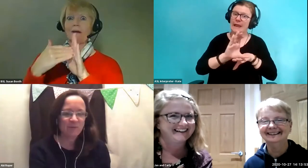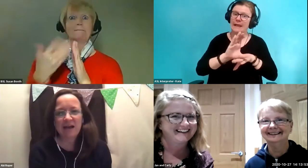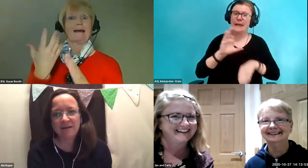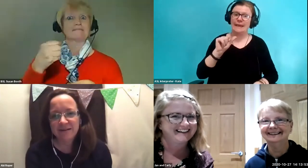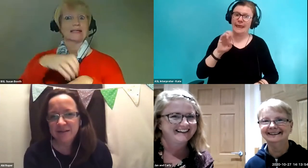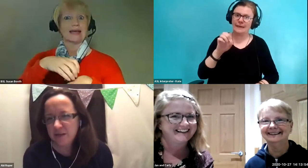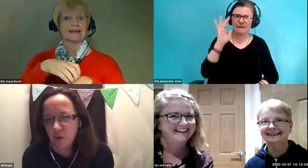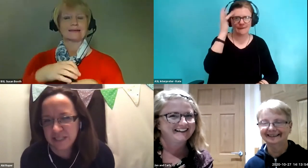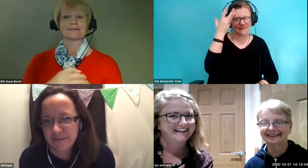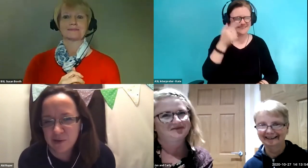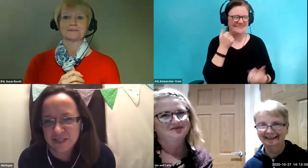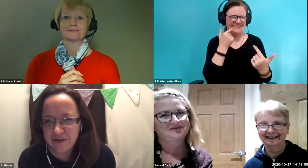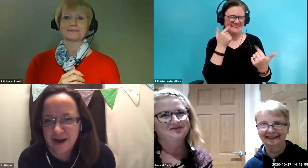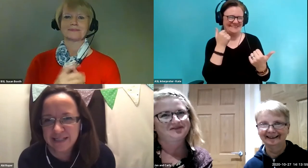wow naughty but also nice